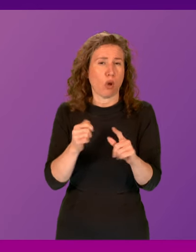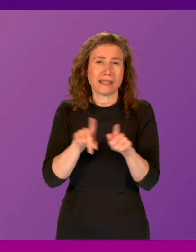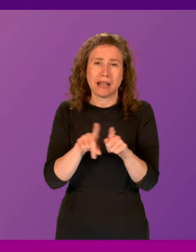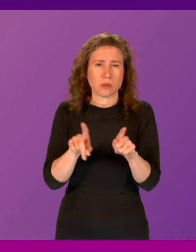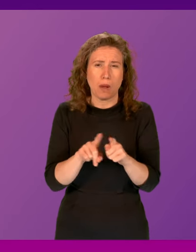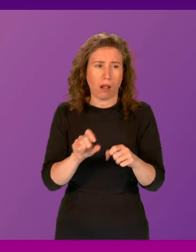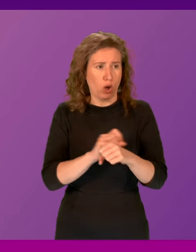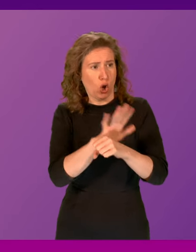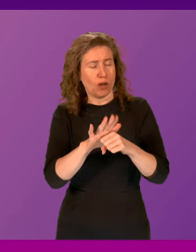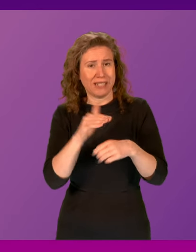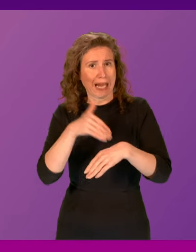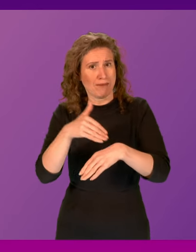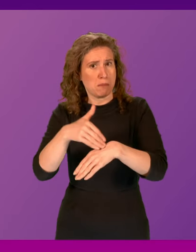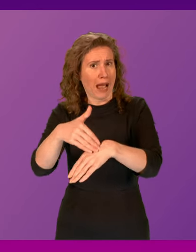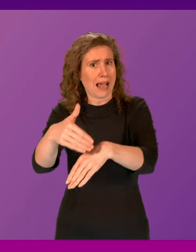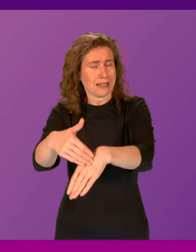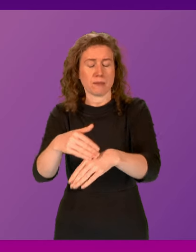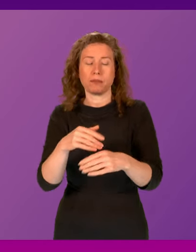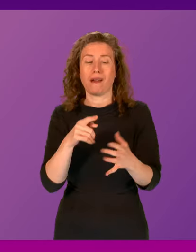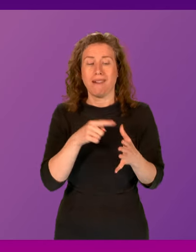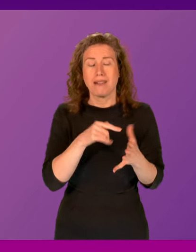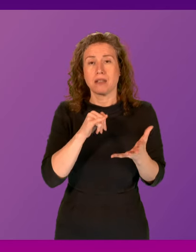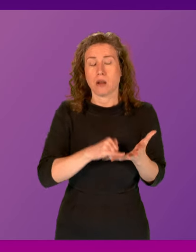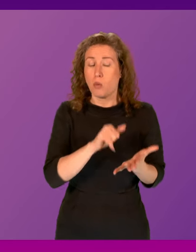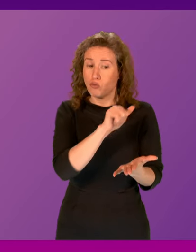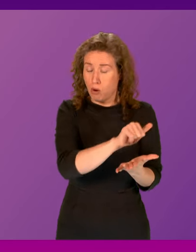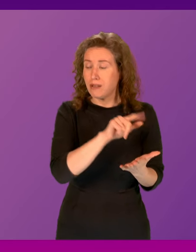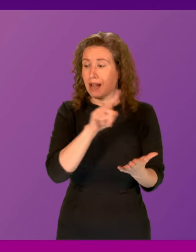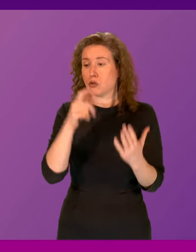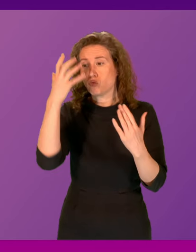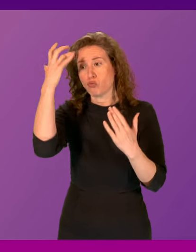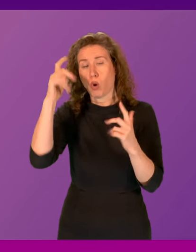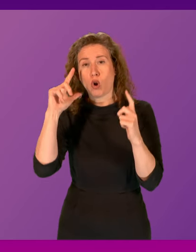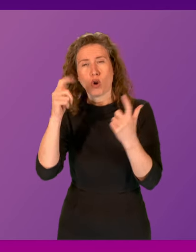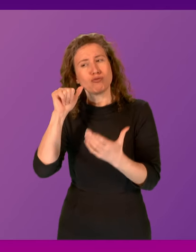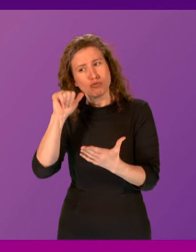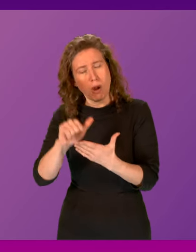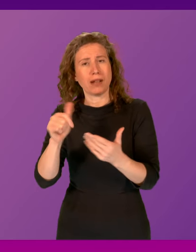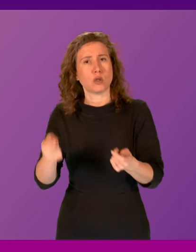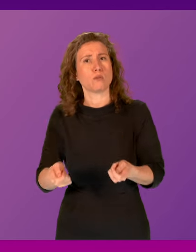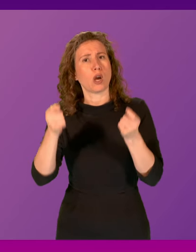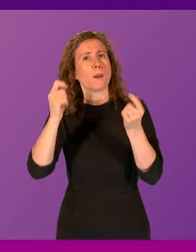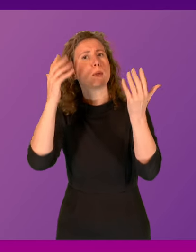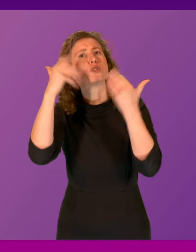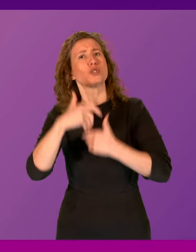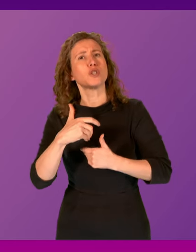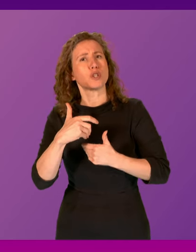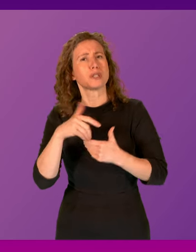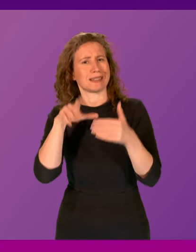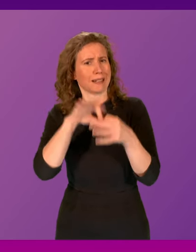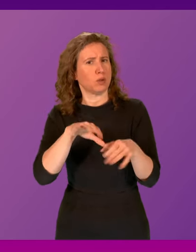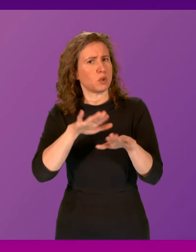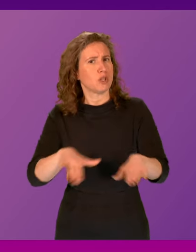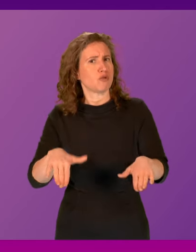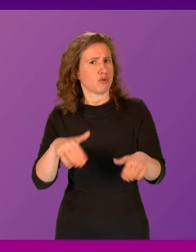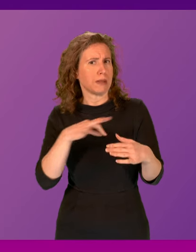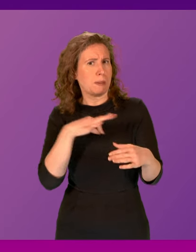Anas Sarwar and the royal college are right to raise concerns about the issue, so I will give some examples to provide assurance